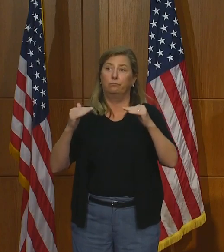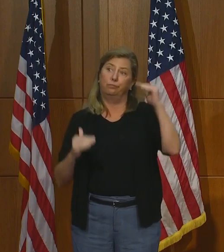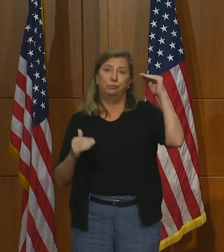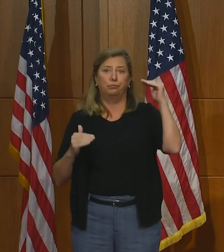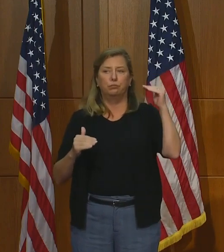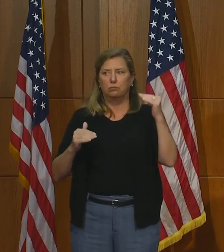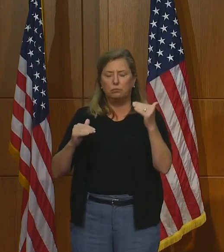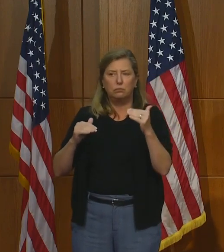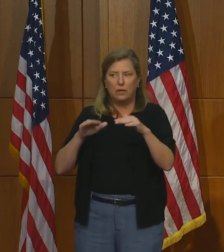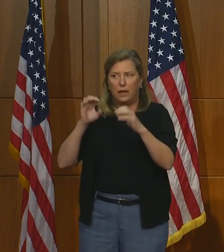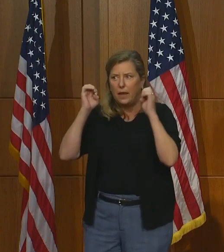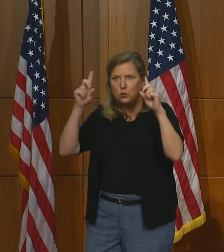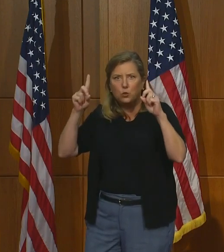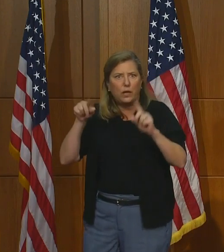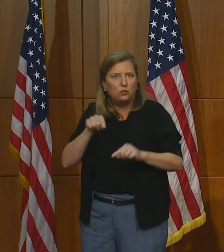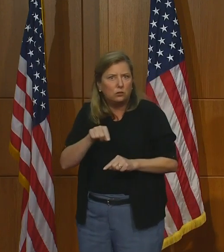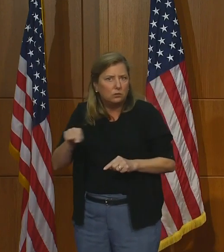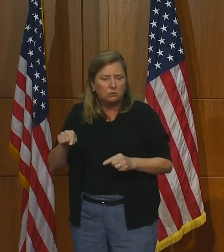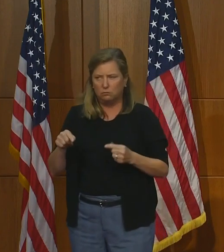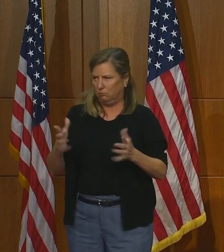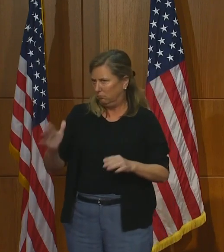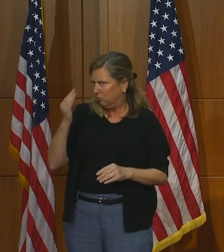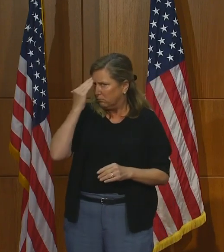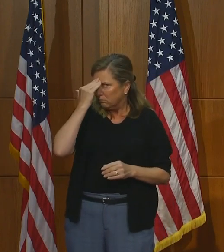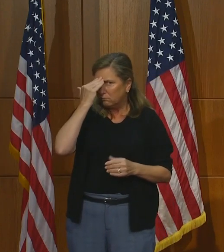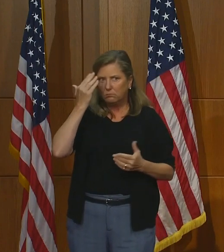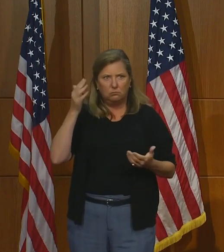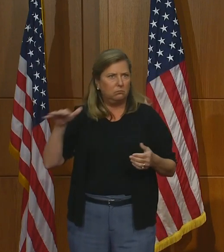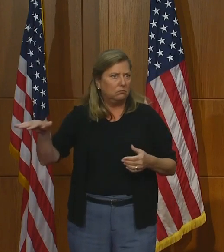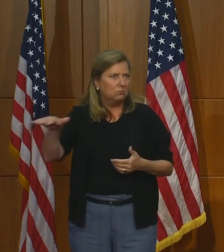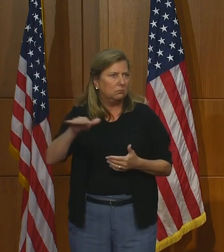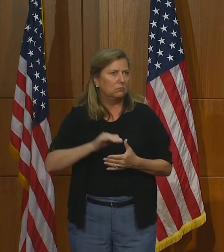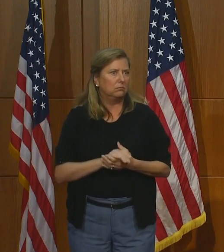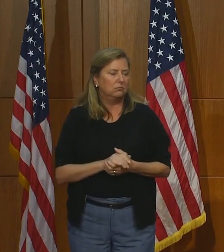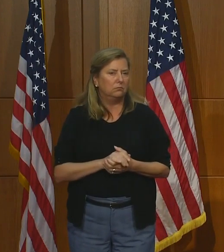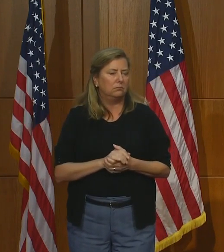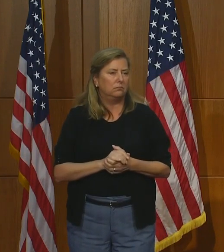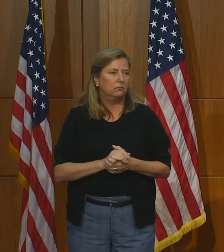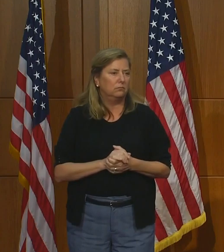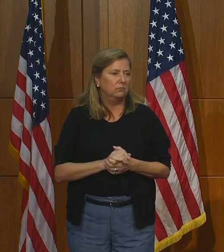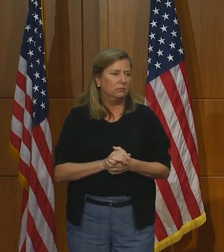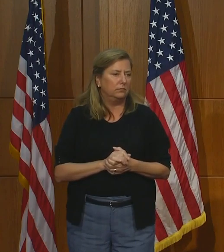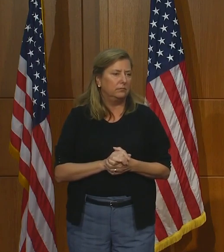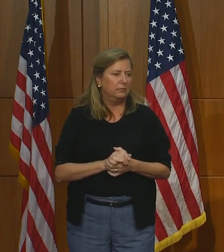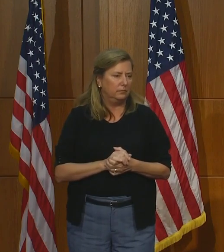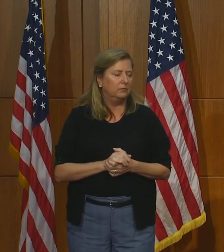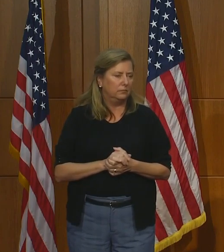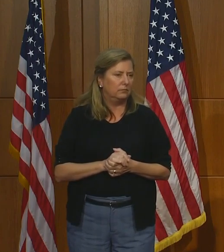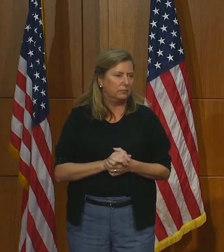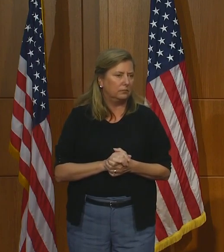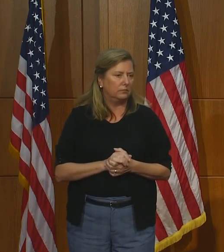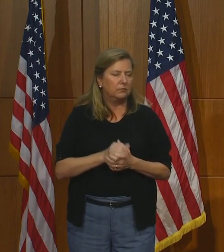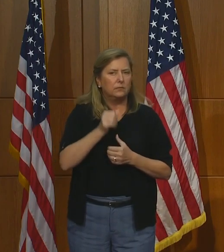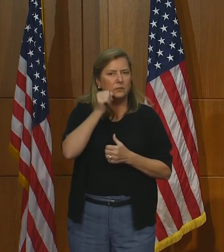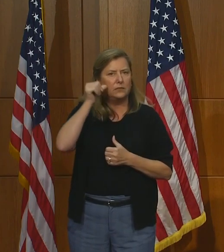ONE OF THOSE IS ACCESS TO EDUCATION- AND ONE OF THE